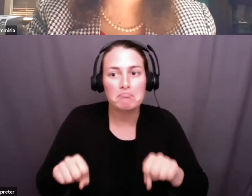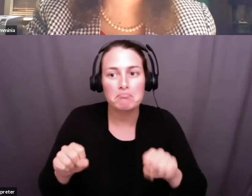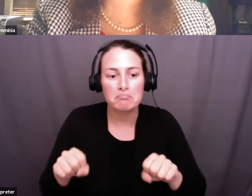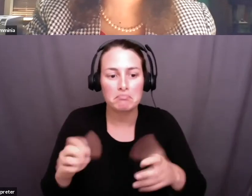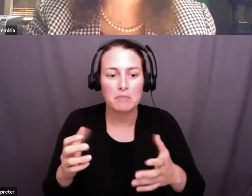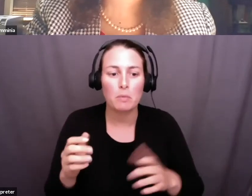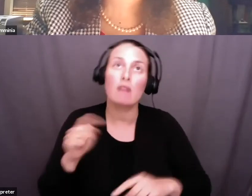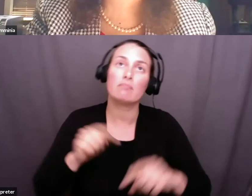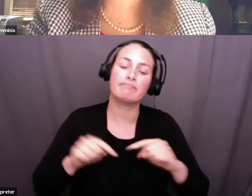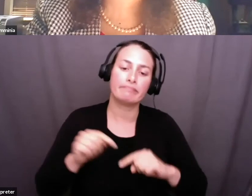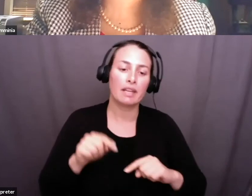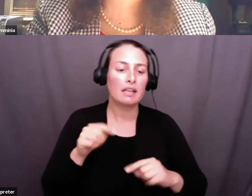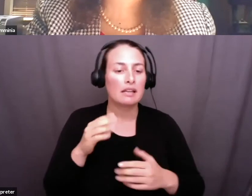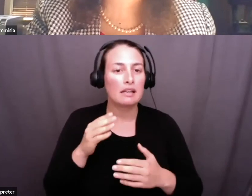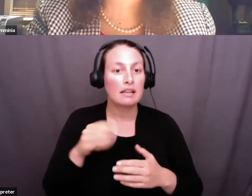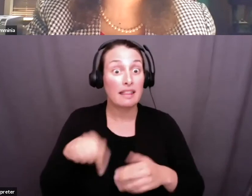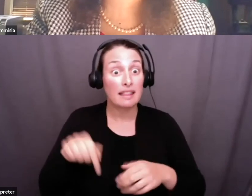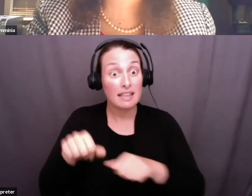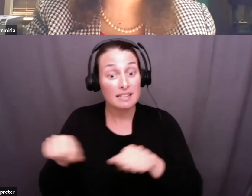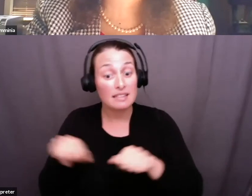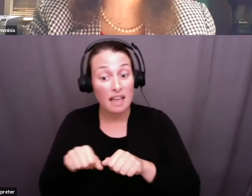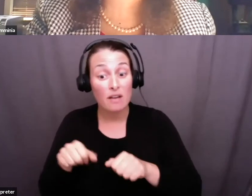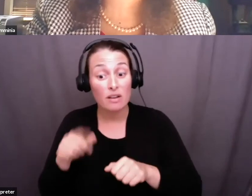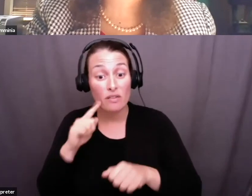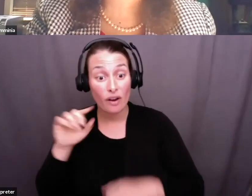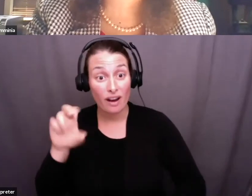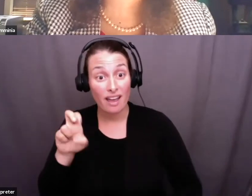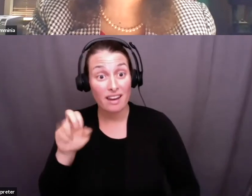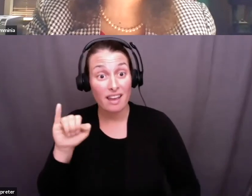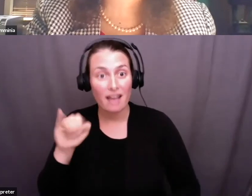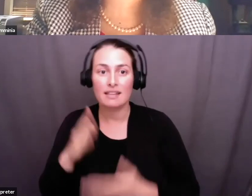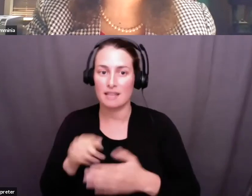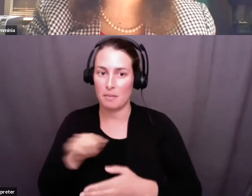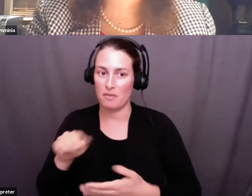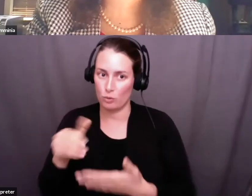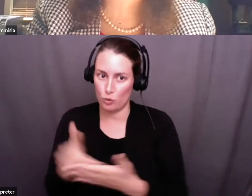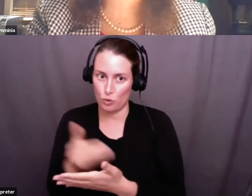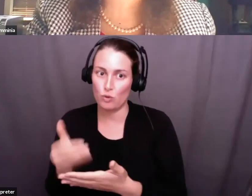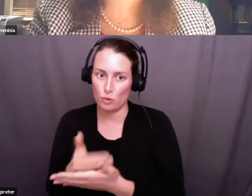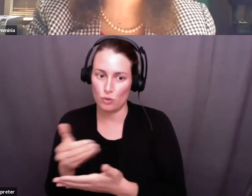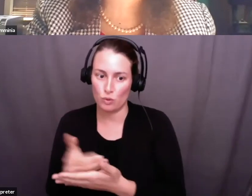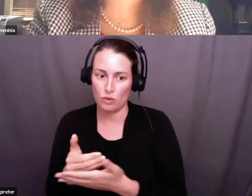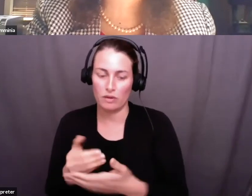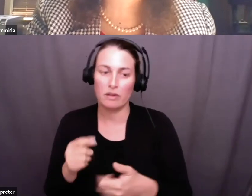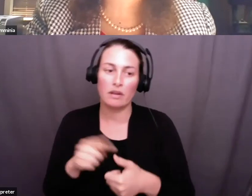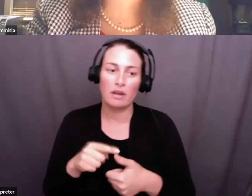new areas for NEI, particularly how we’re thinking about public health and data science,